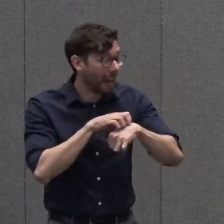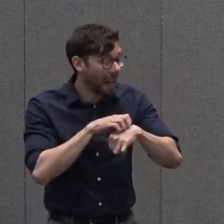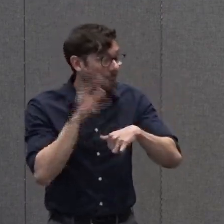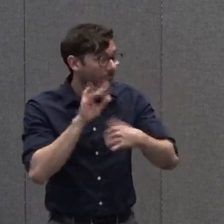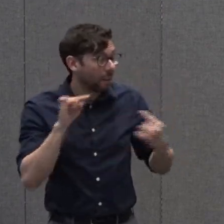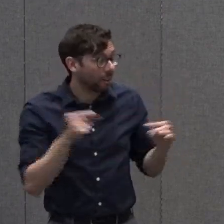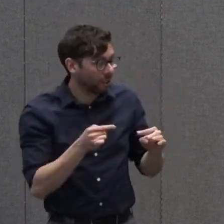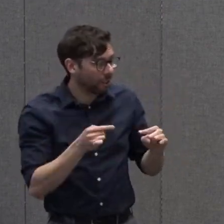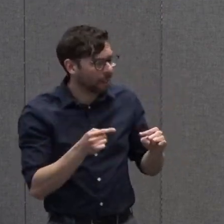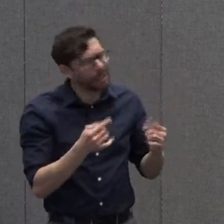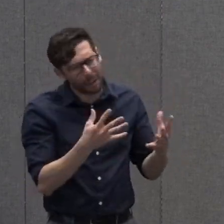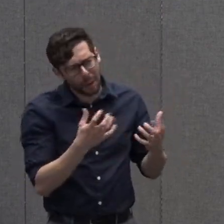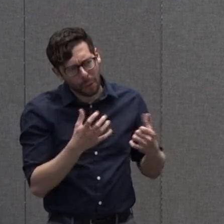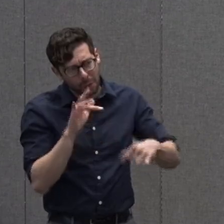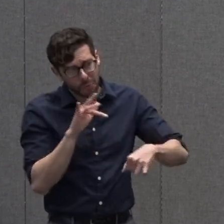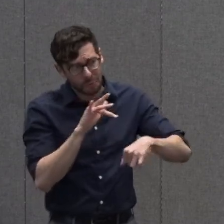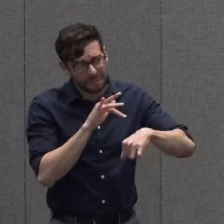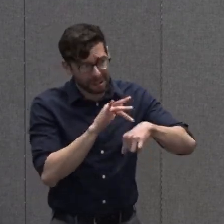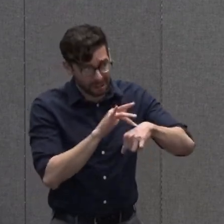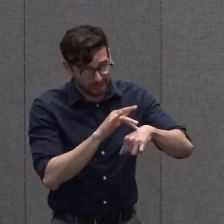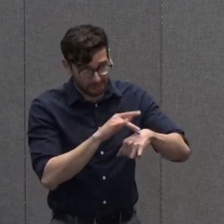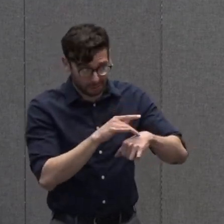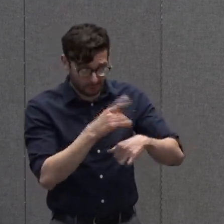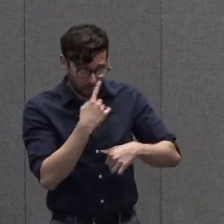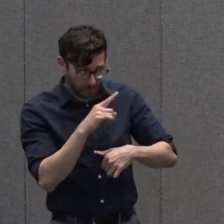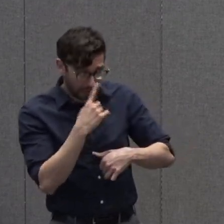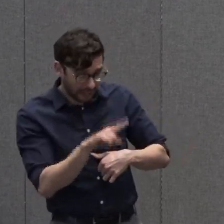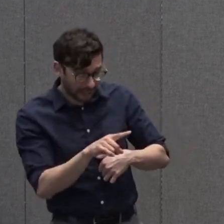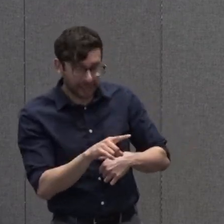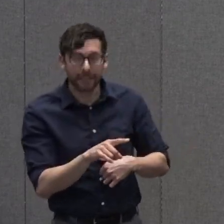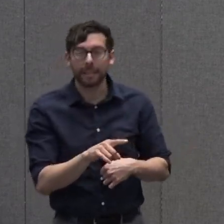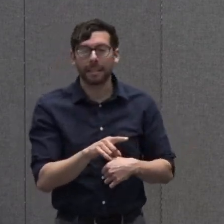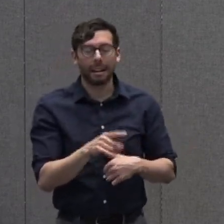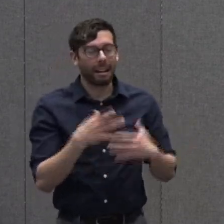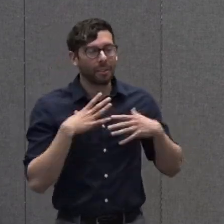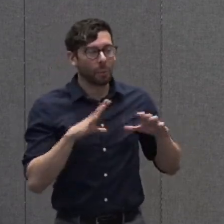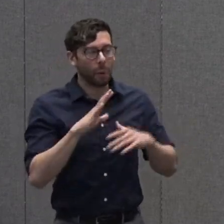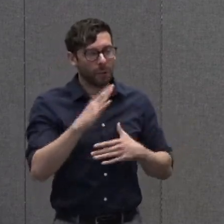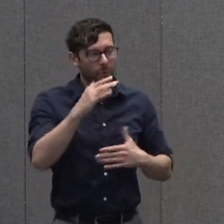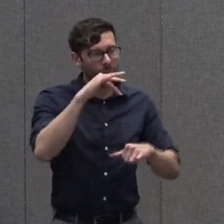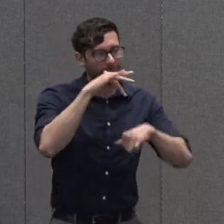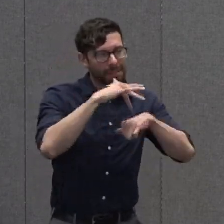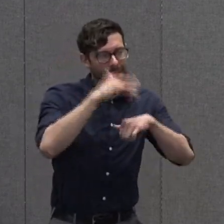I just don't wanna touch by her head. Yeah, let me give you her tail end. Yeah, now her tail, different,